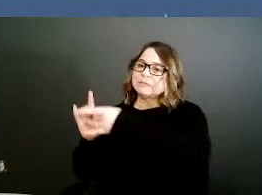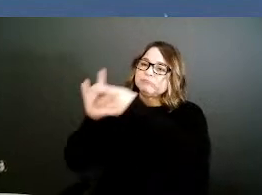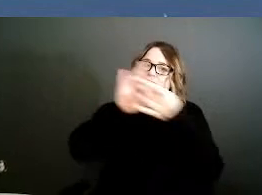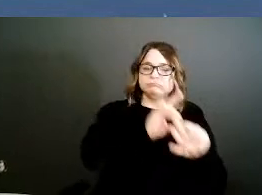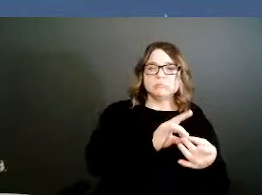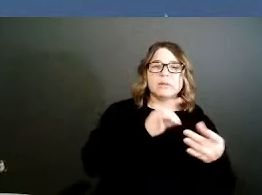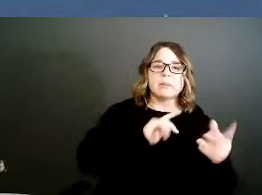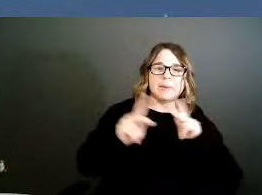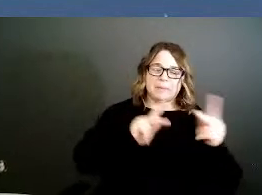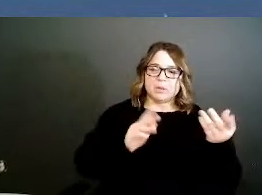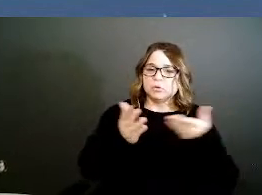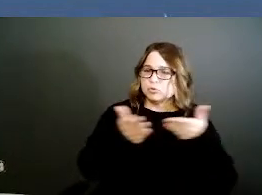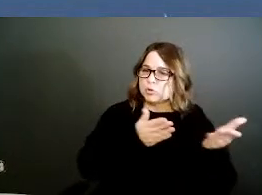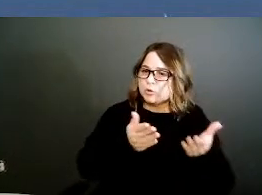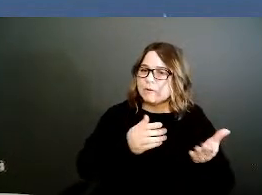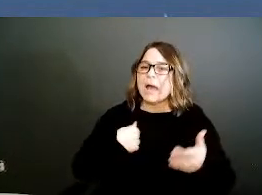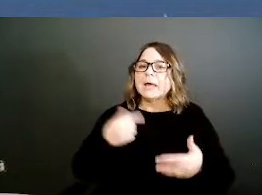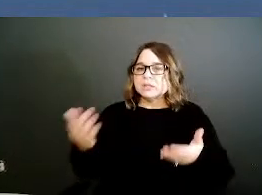I SUGGEST THAT YOU RECEIVE AS A SALARY THE MEDIAN INCOME OF MINNEAPOLIS RESIDENTS.